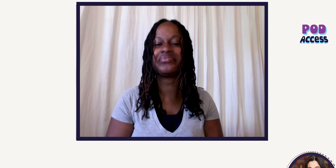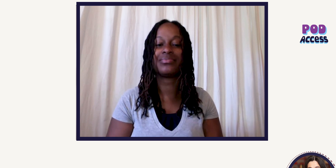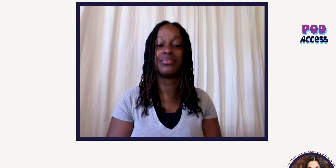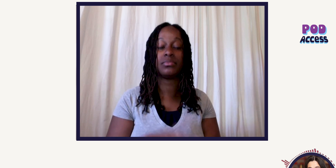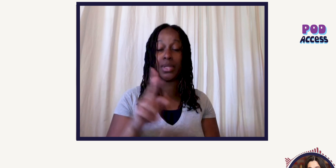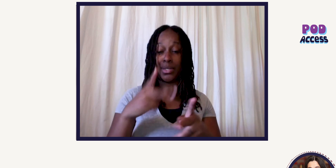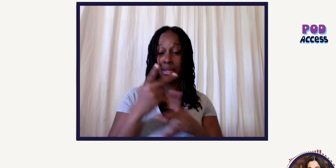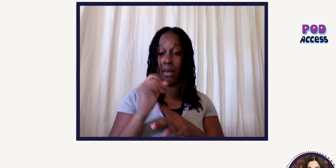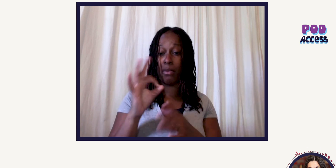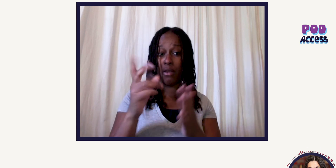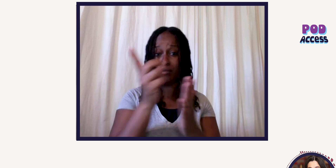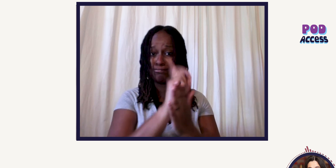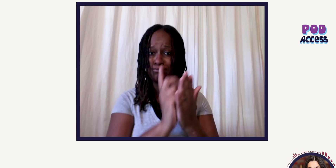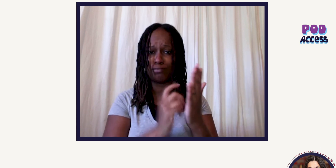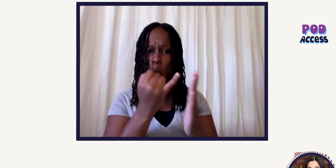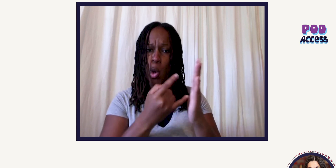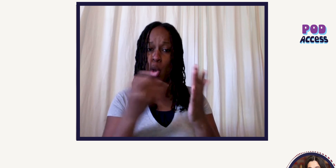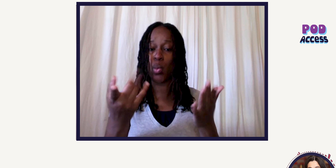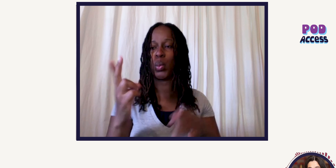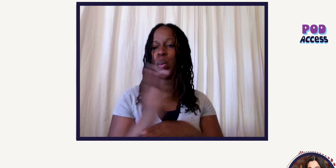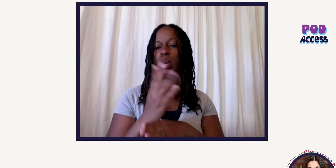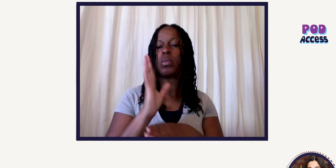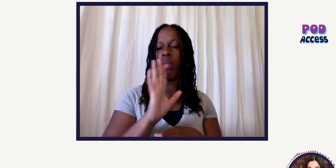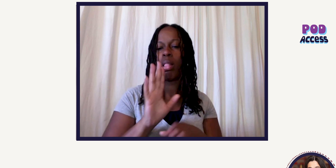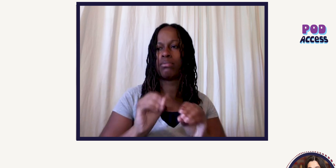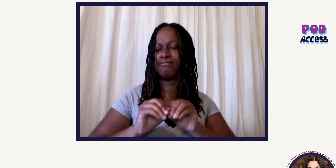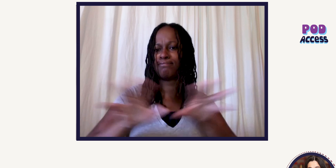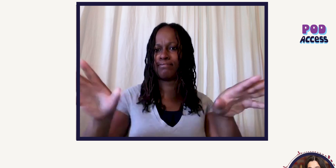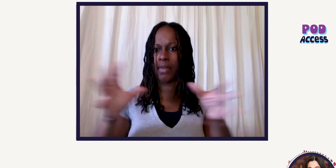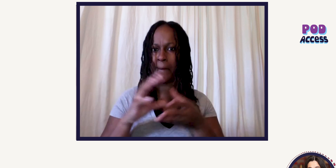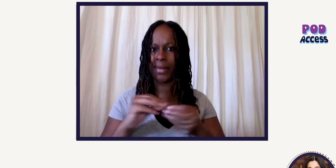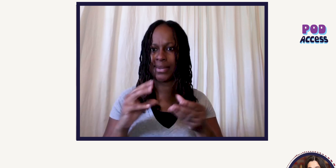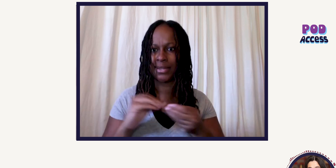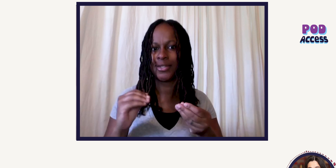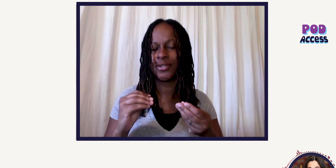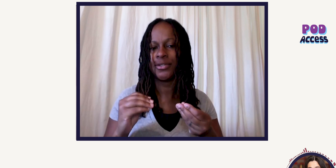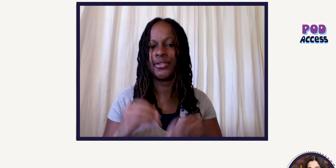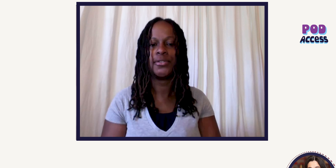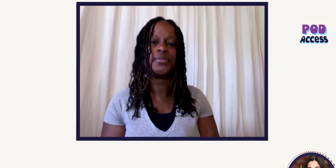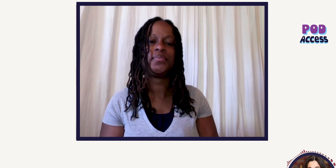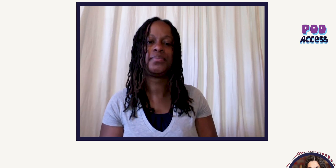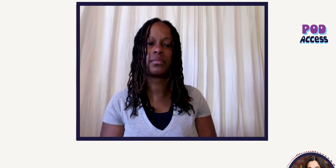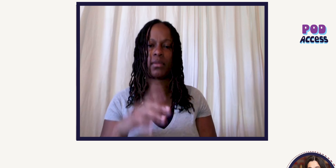The type of cover art that you use is going to send messages about what type of tone, what type of voice people can expect